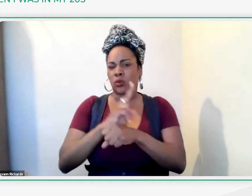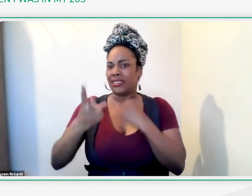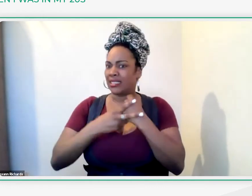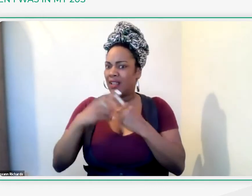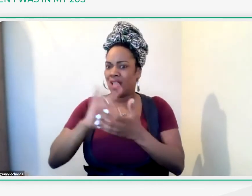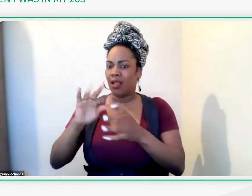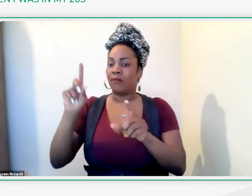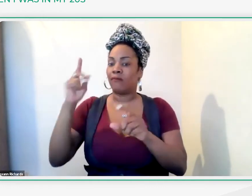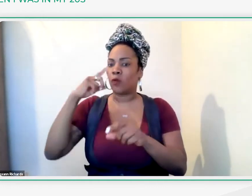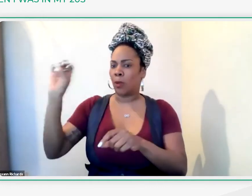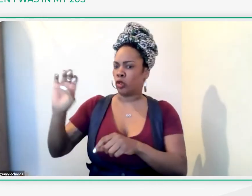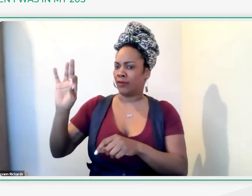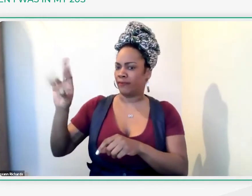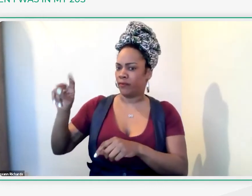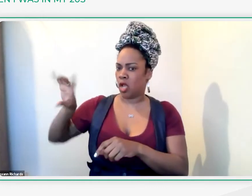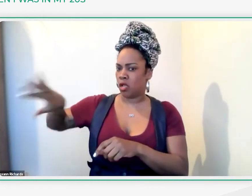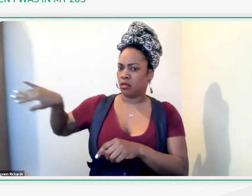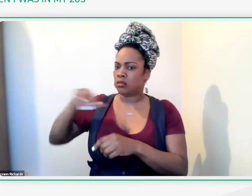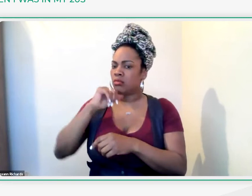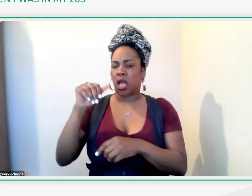So that's really nice and really cool.